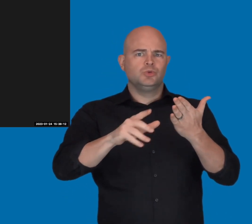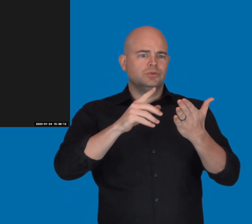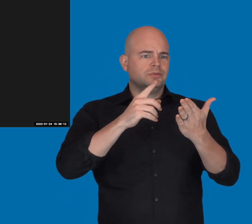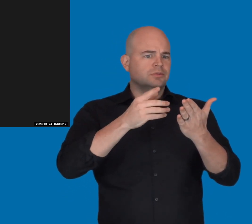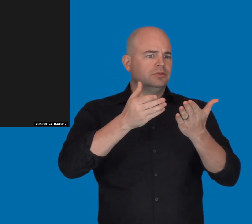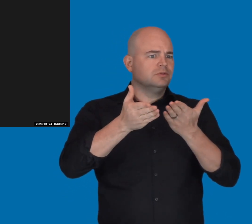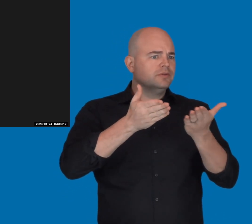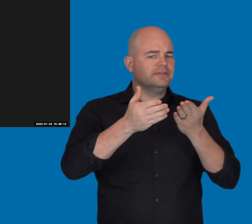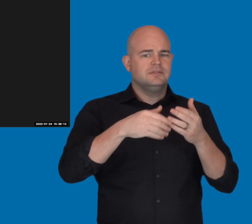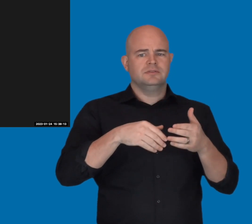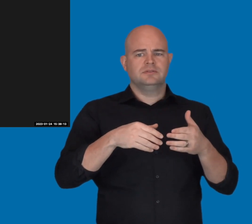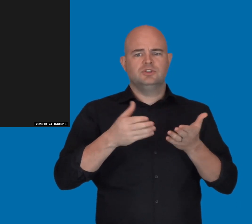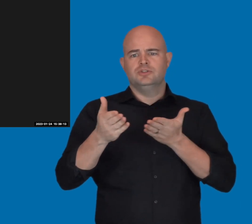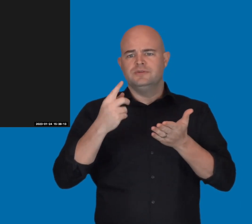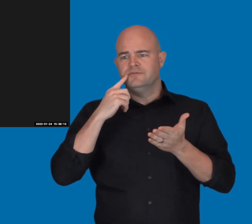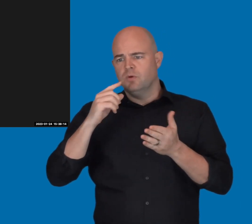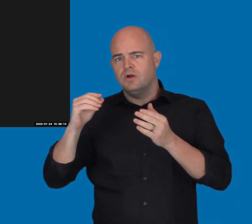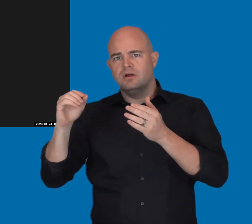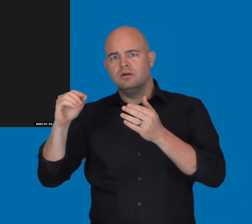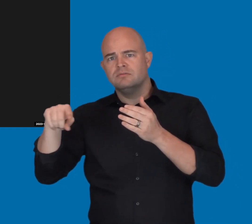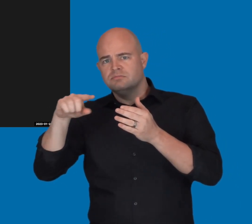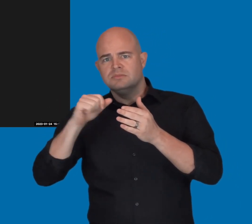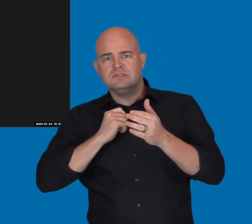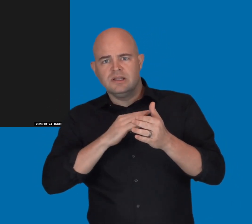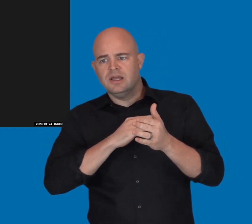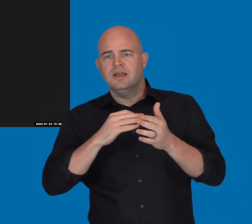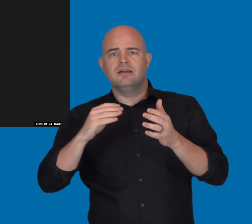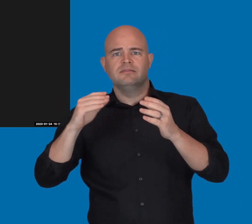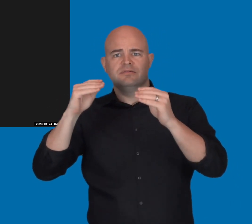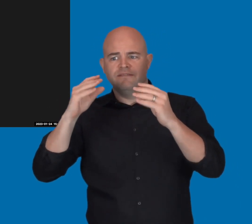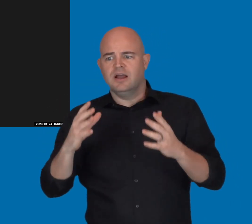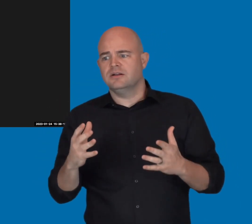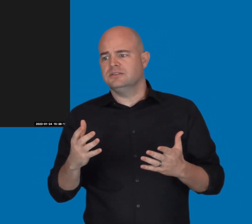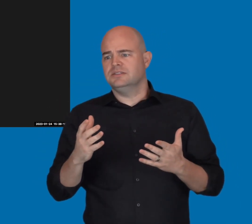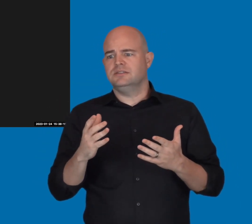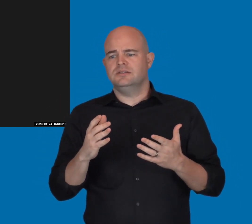grant funds are made available. And so, we have a task force.